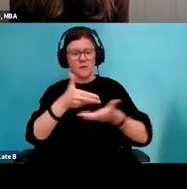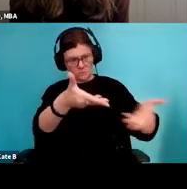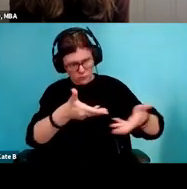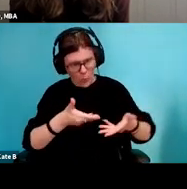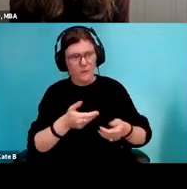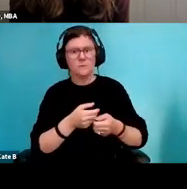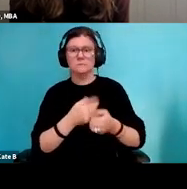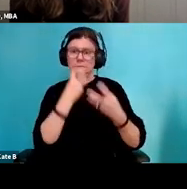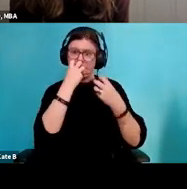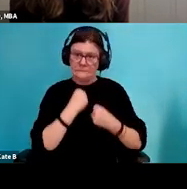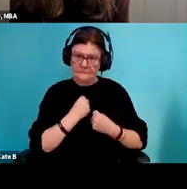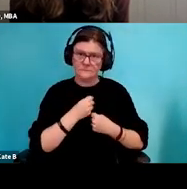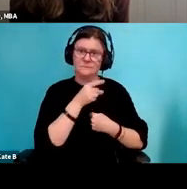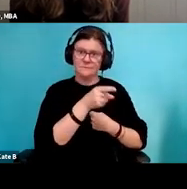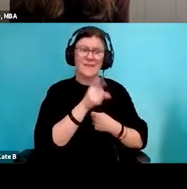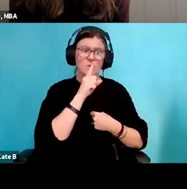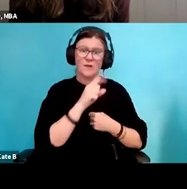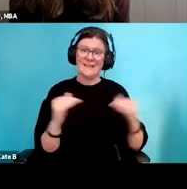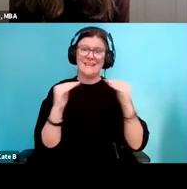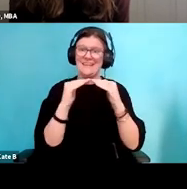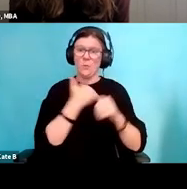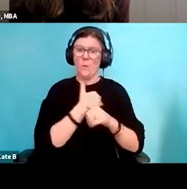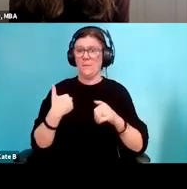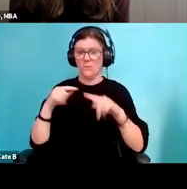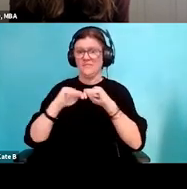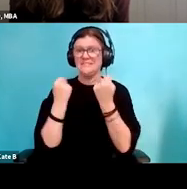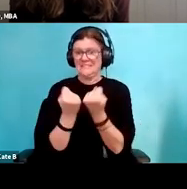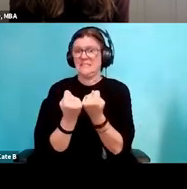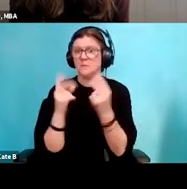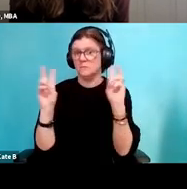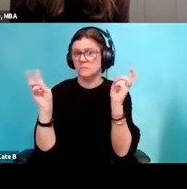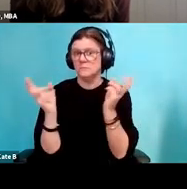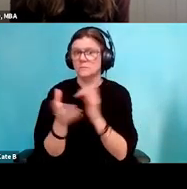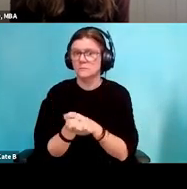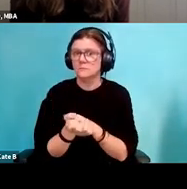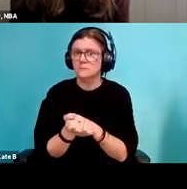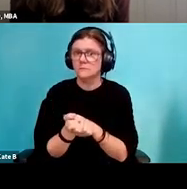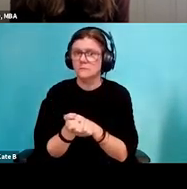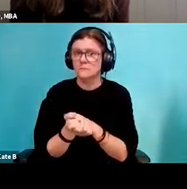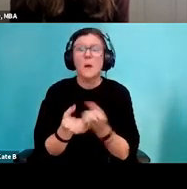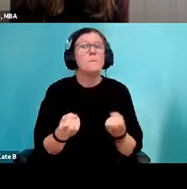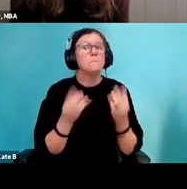are really seen as a member of the healthcare team and for many women in particularly those